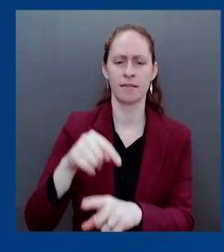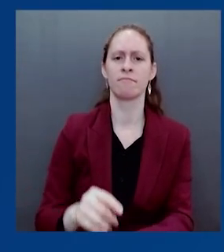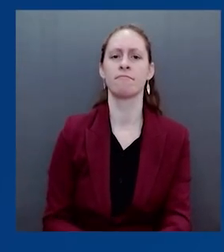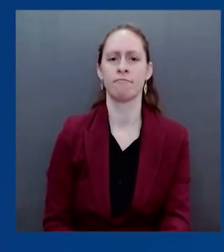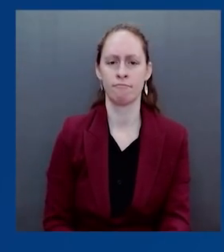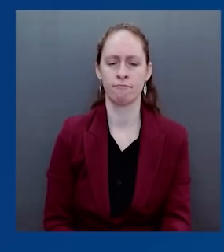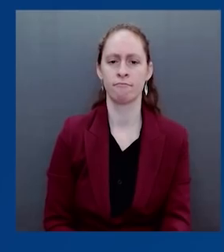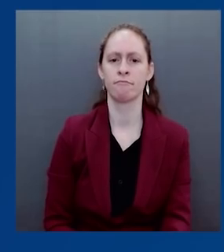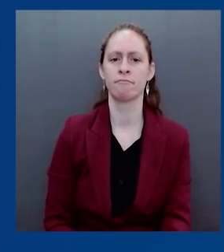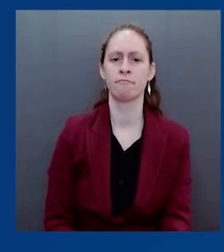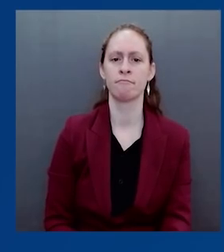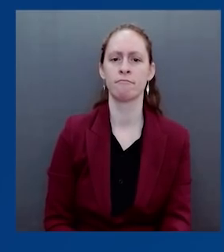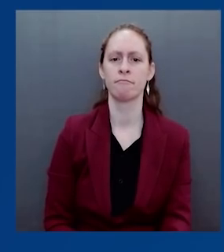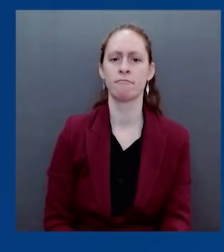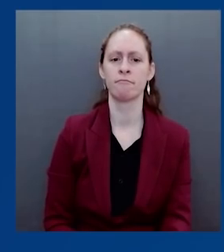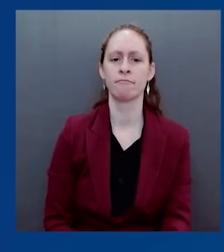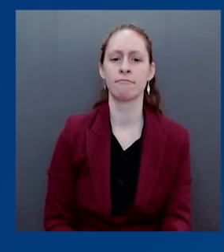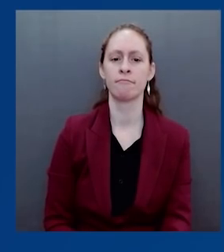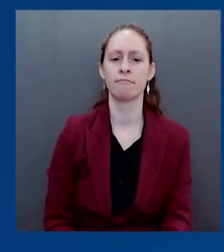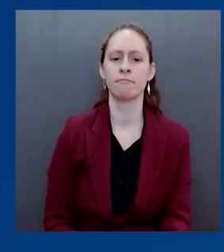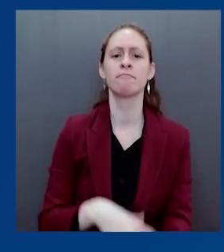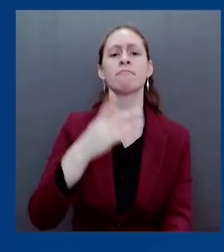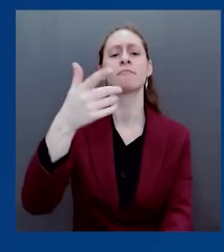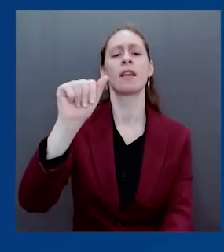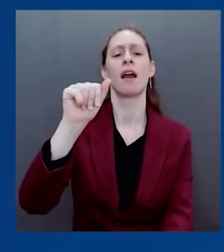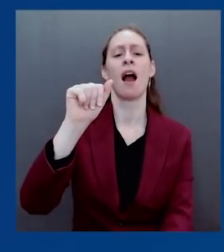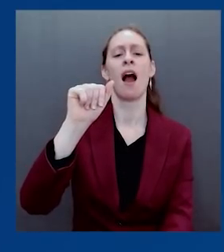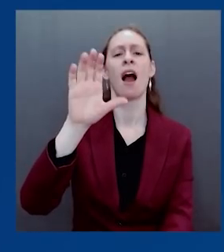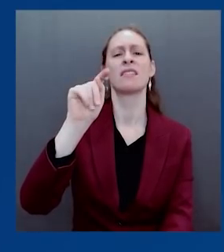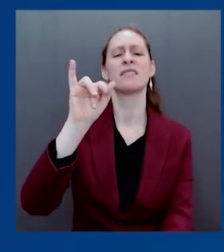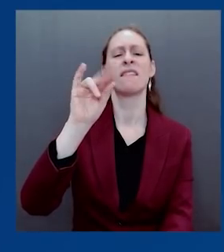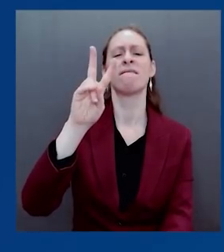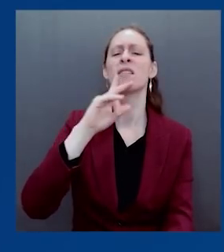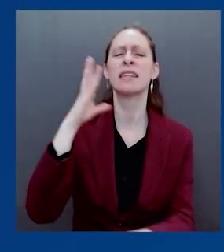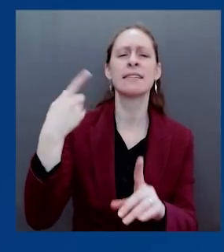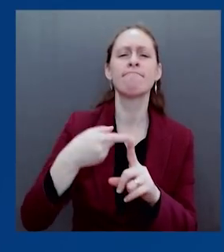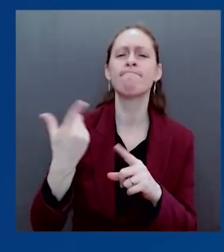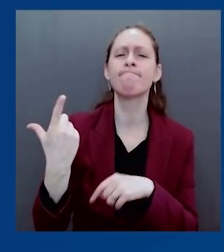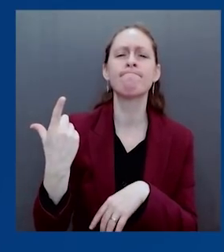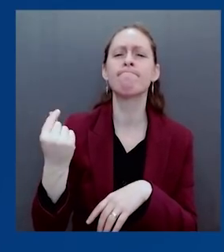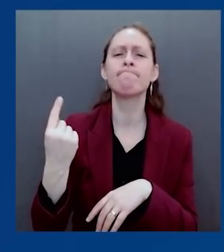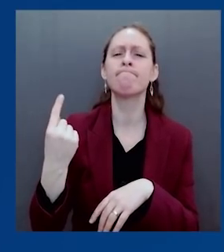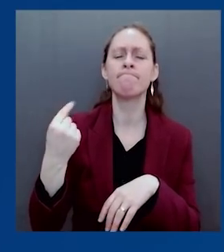Next slide. What does ACTIV do? They have a number of trials, six in number,